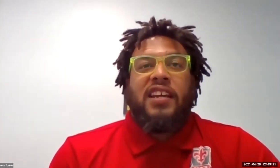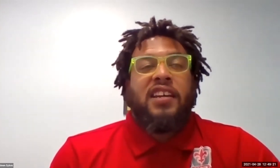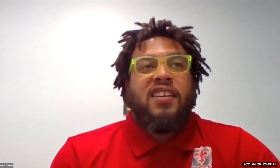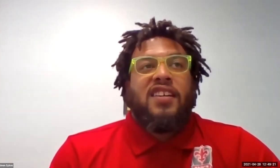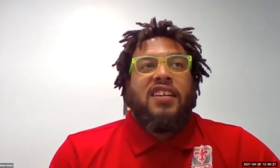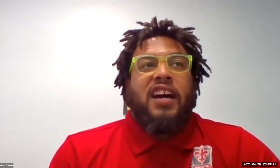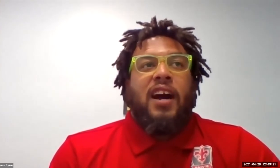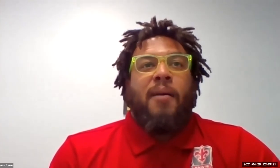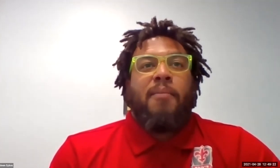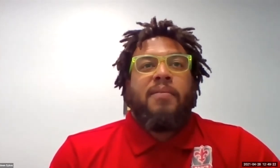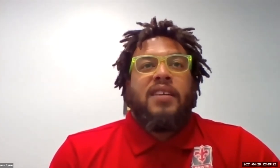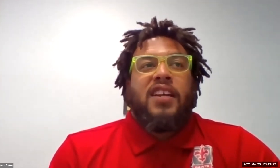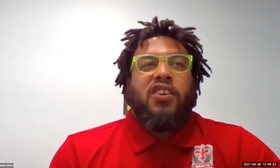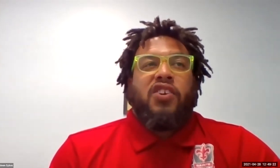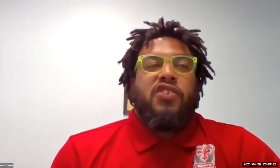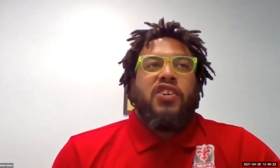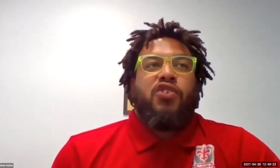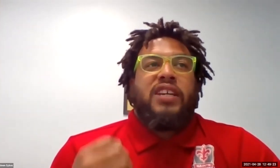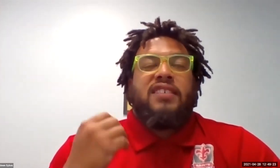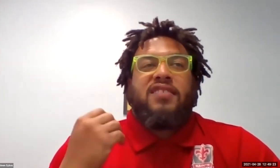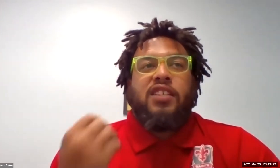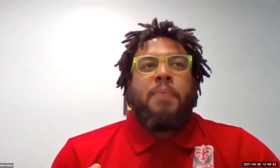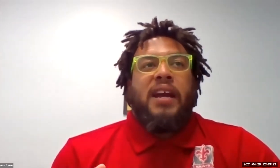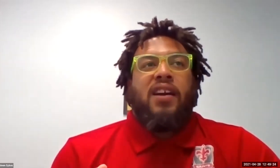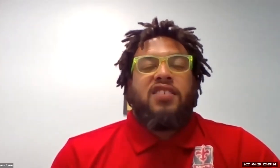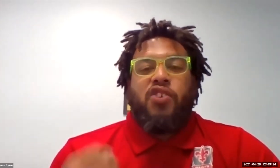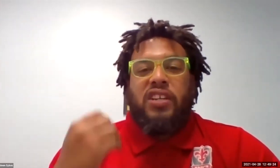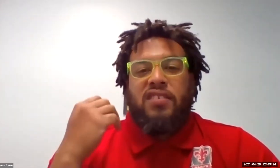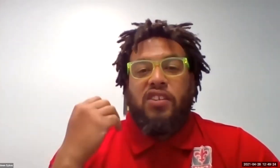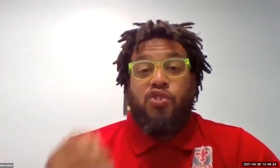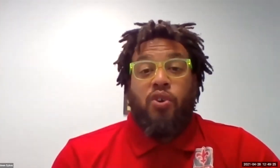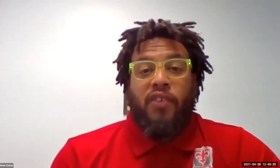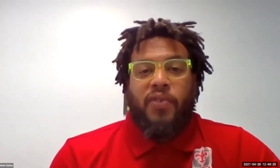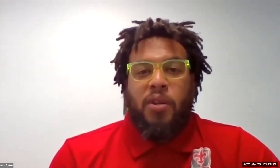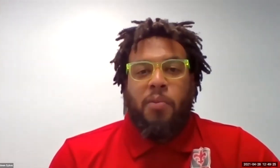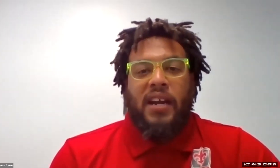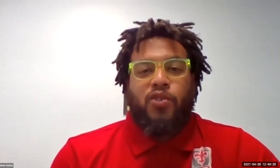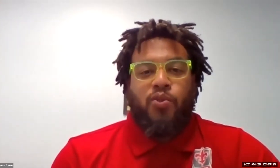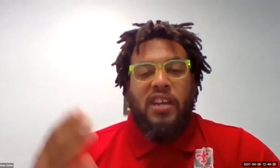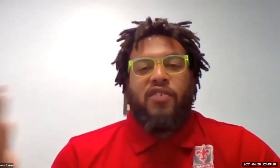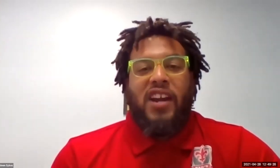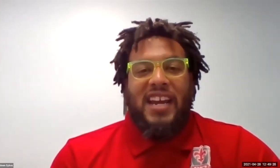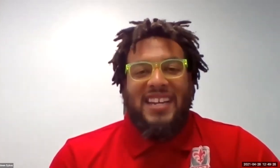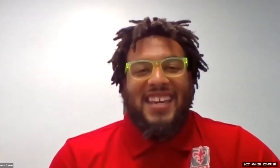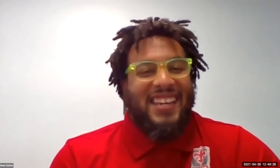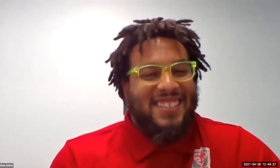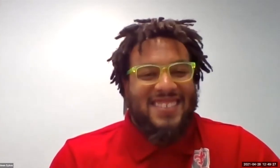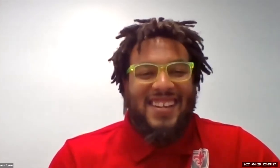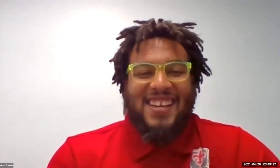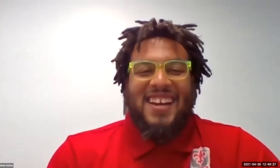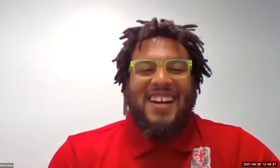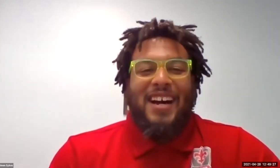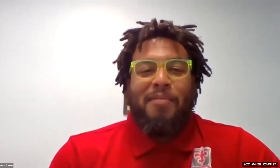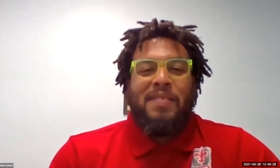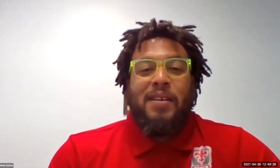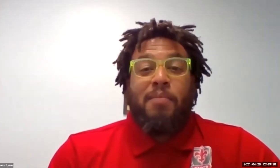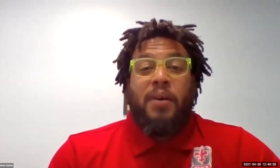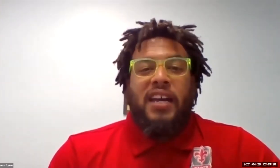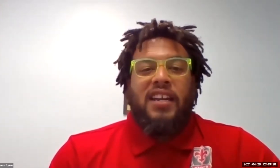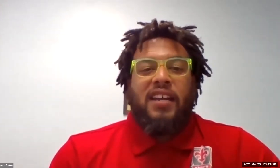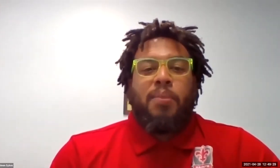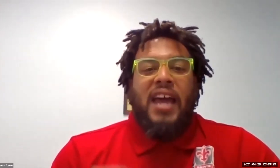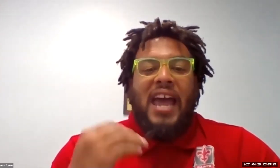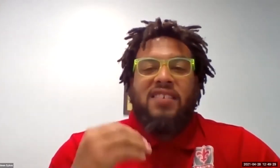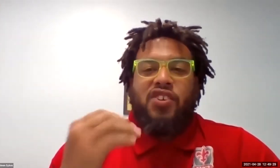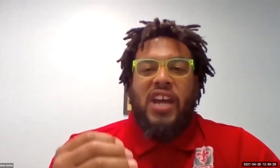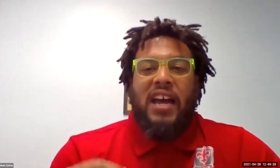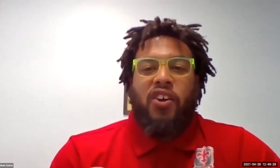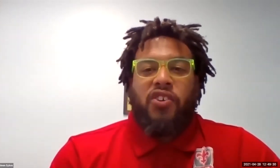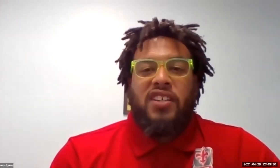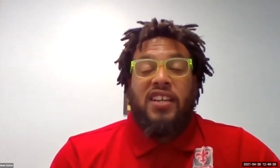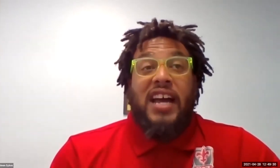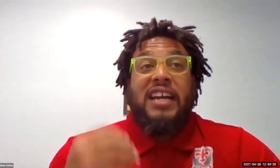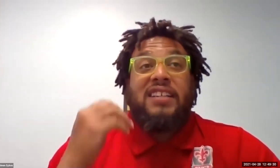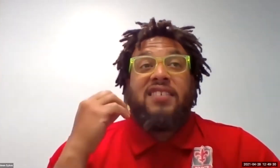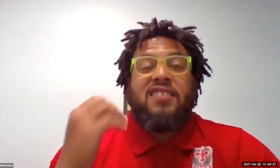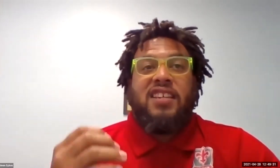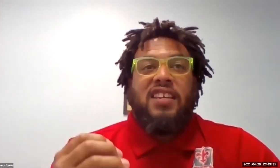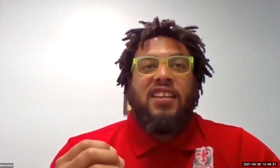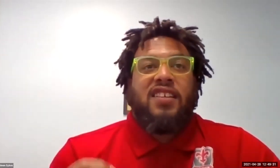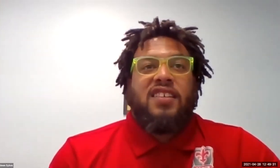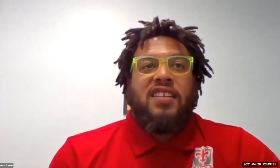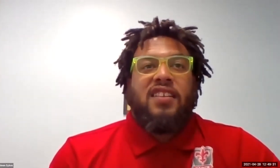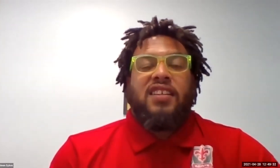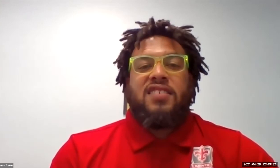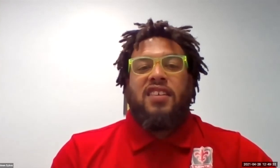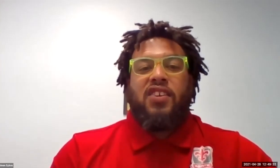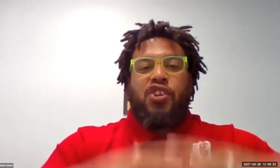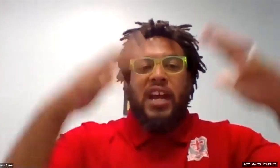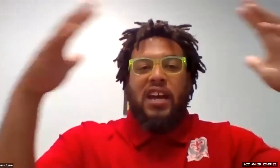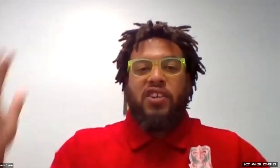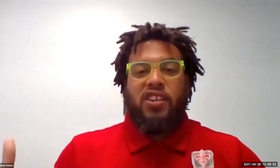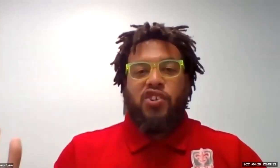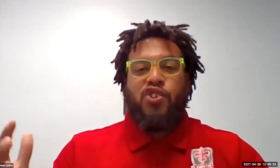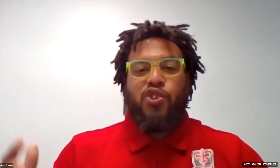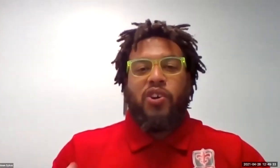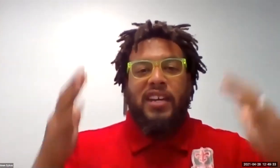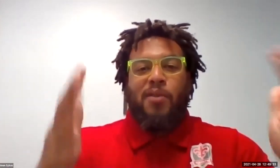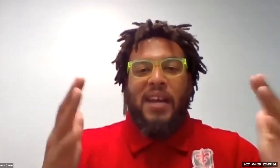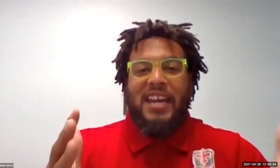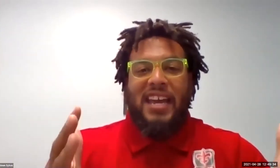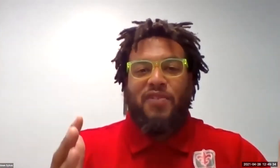So that's a tidbit on that.